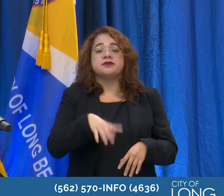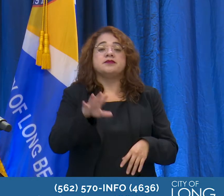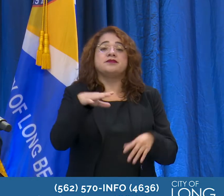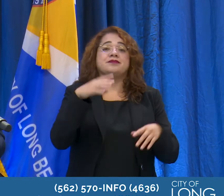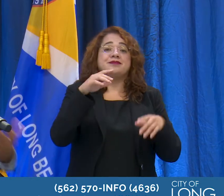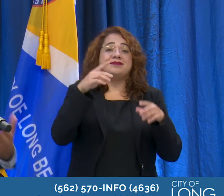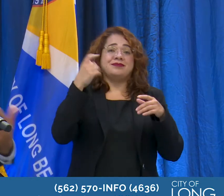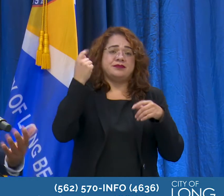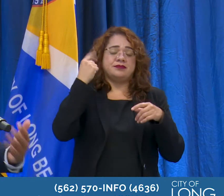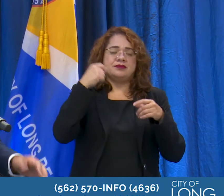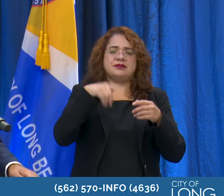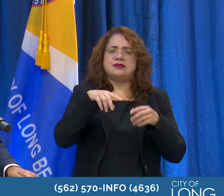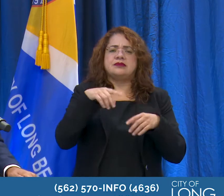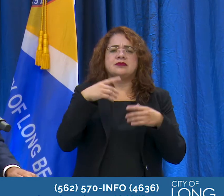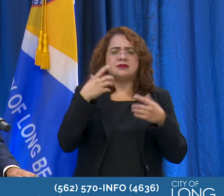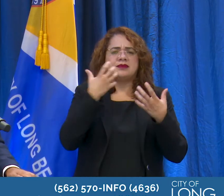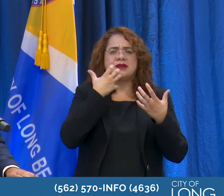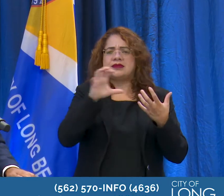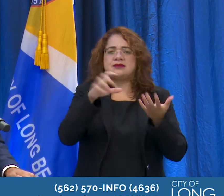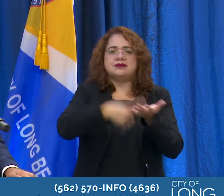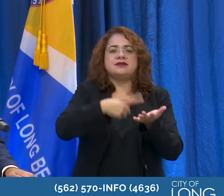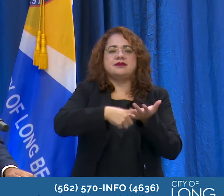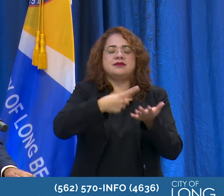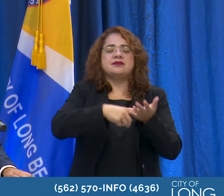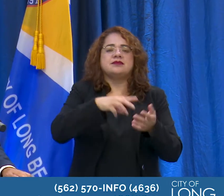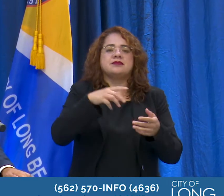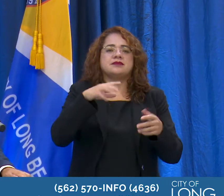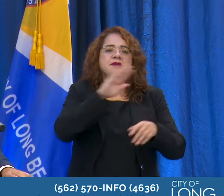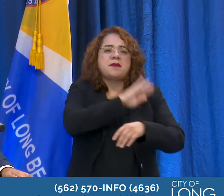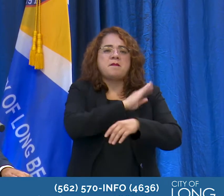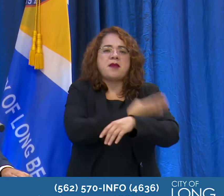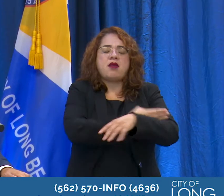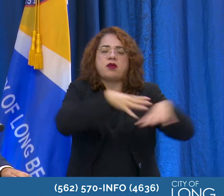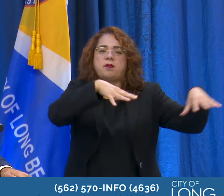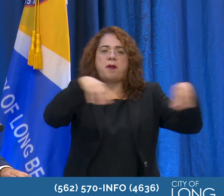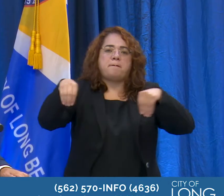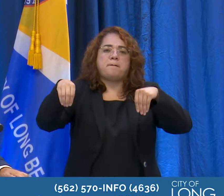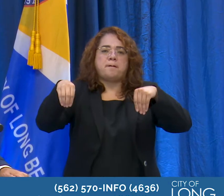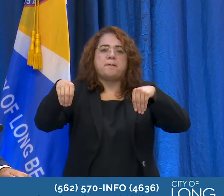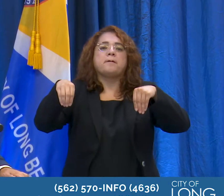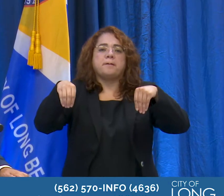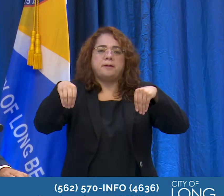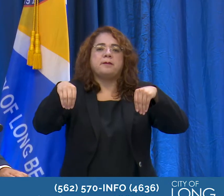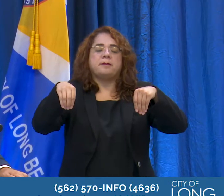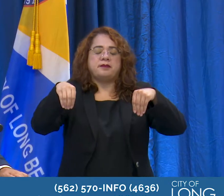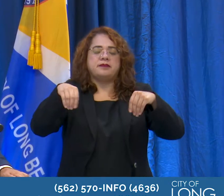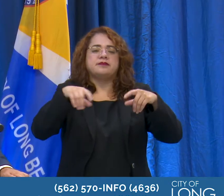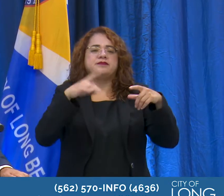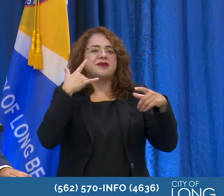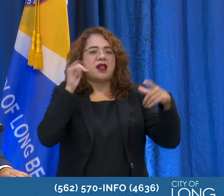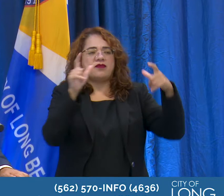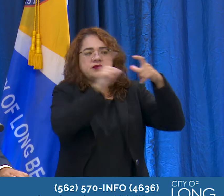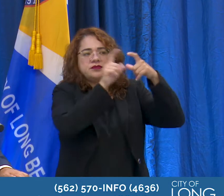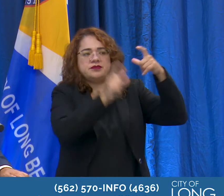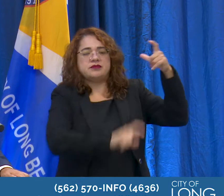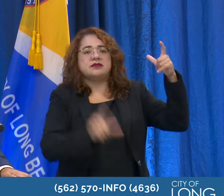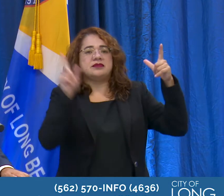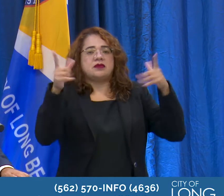really asking of us as a community We know the State is currently monitoring and participating in planned outages.